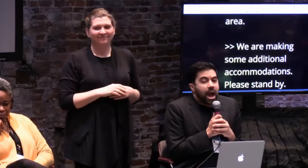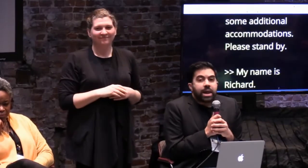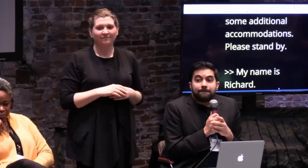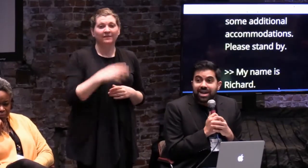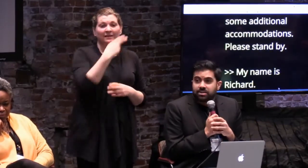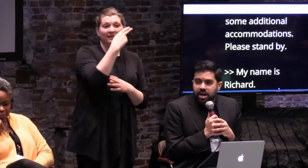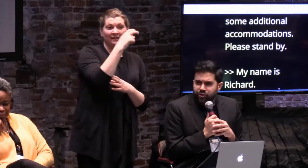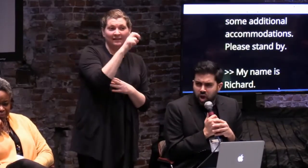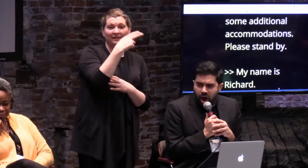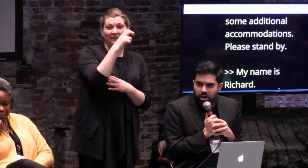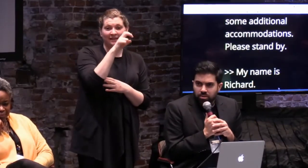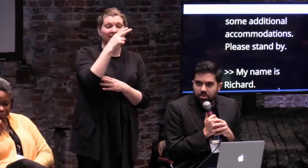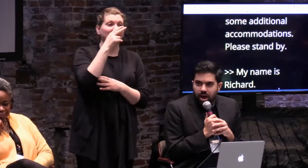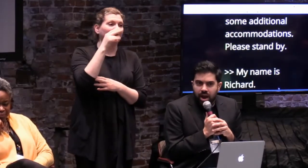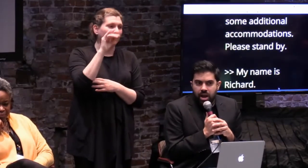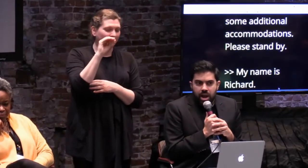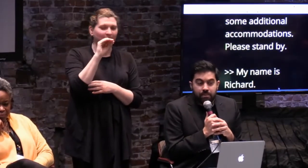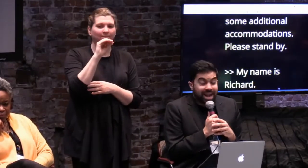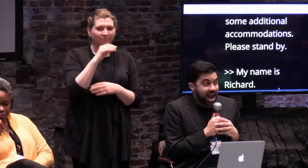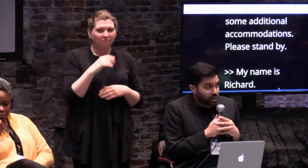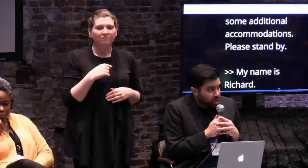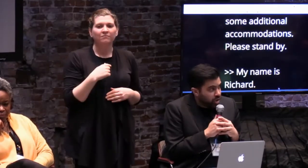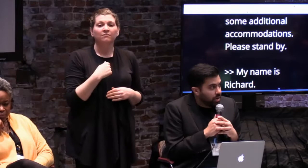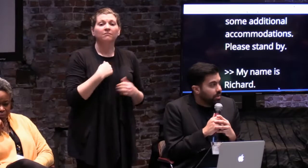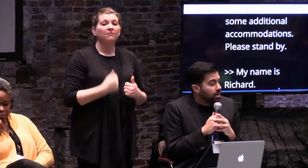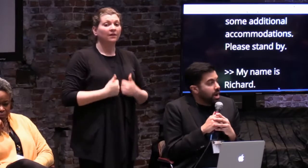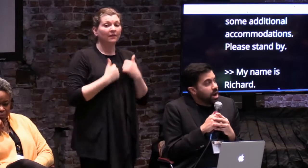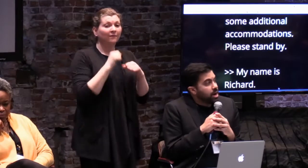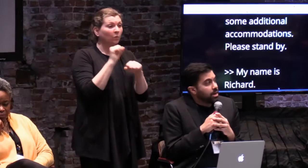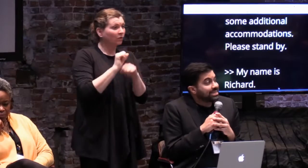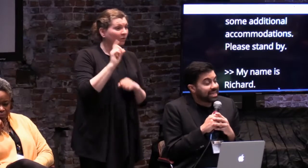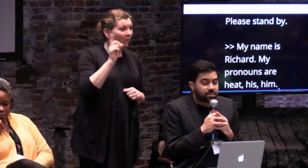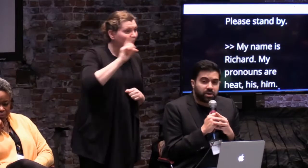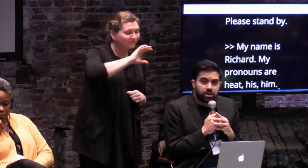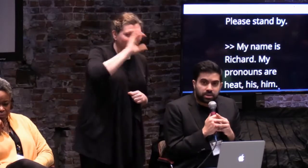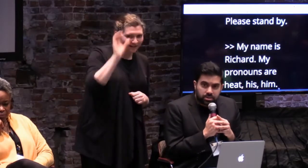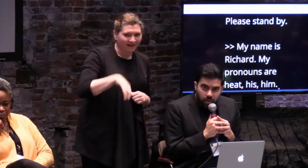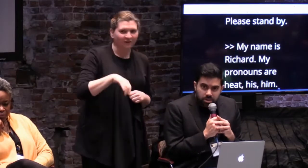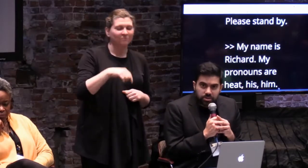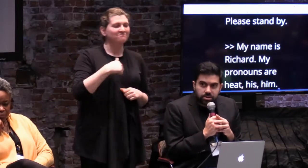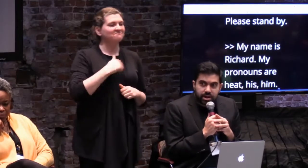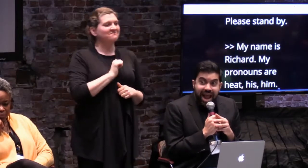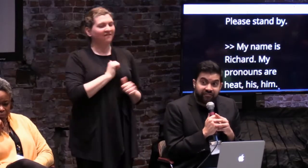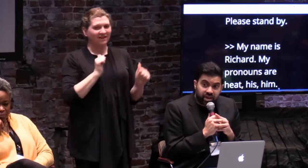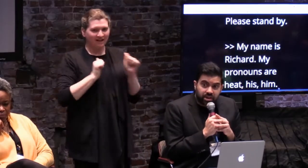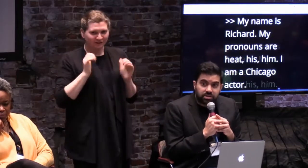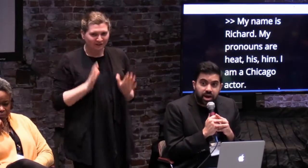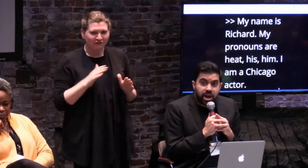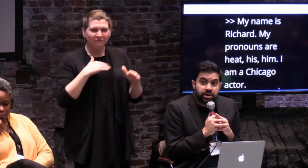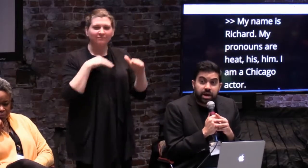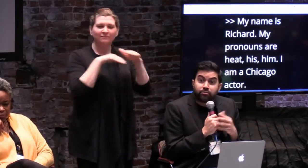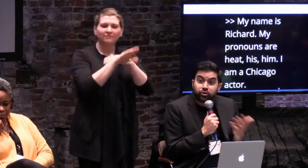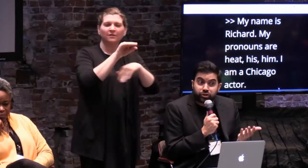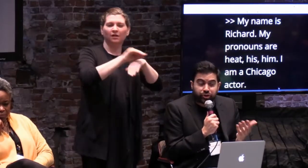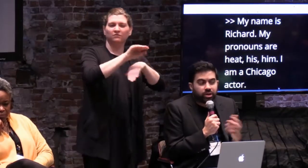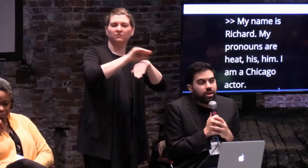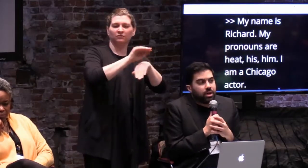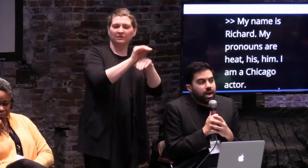I am based out of Chicago. I am an actor, and accessibility consultant, advocate, and a producer.